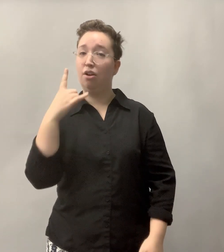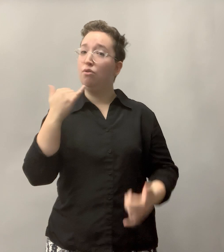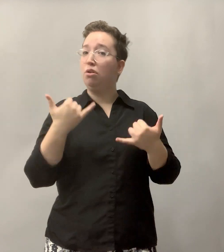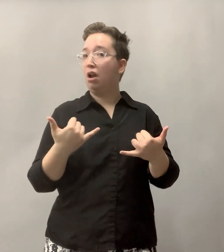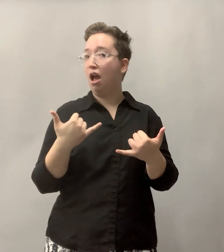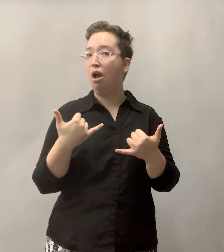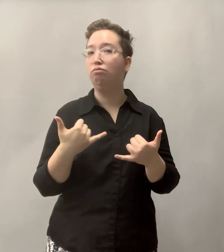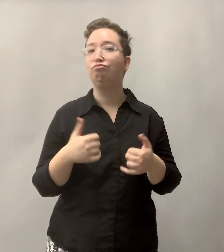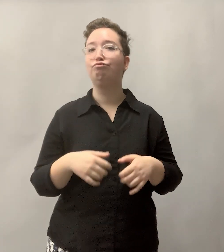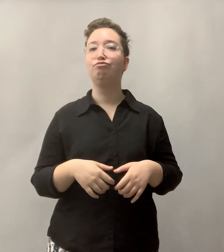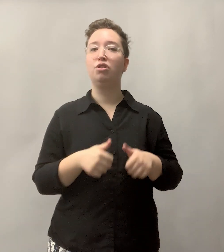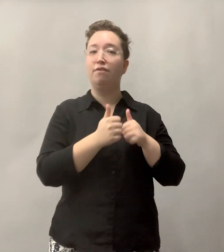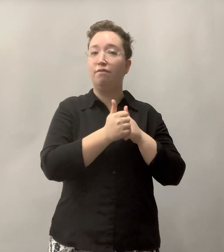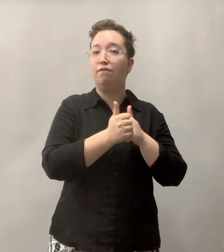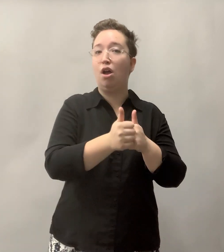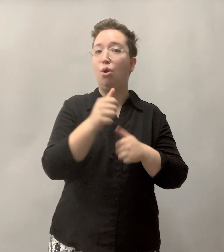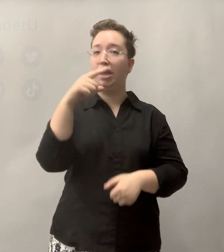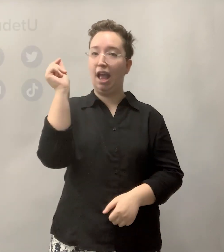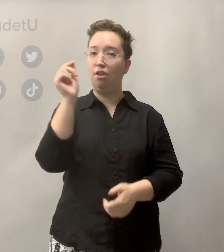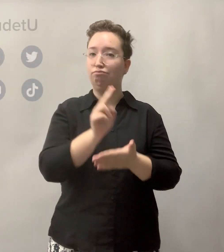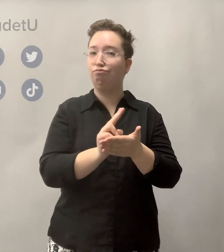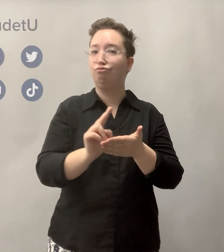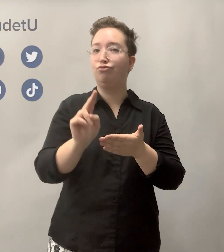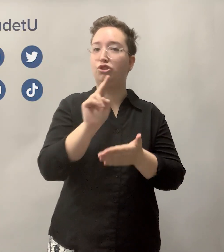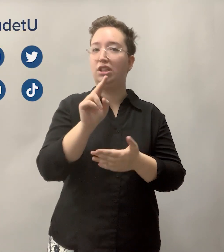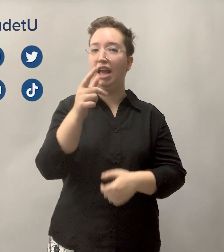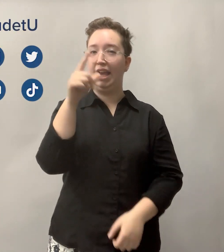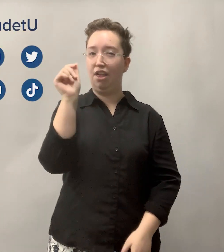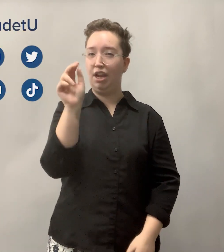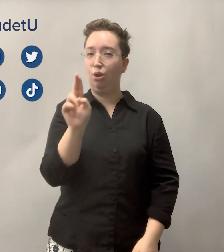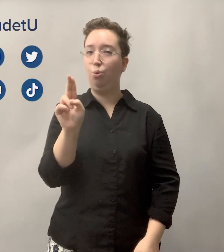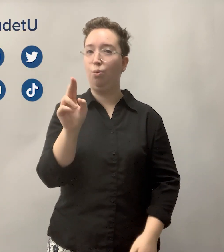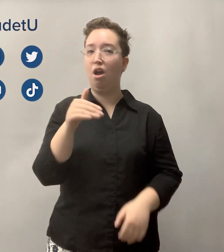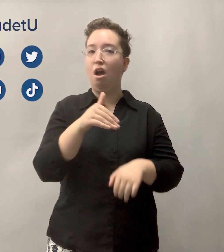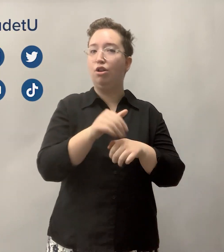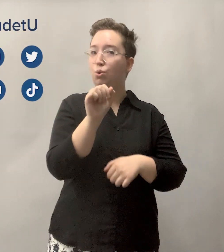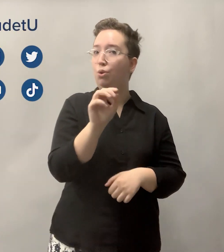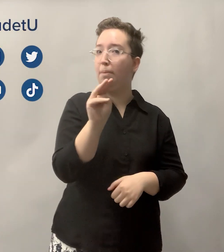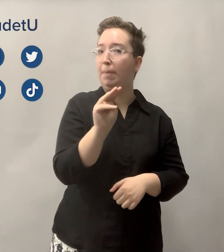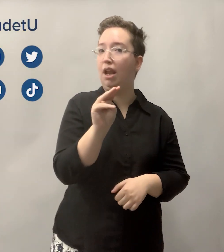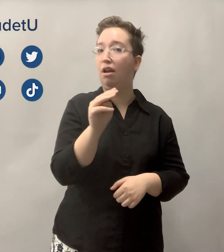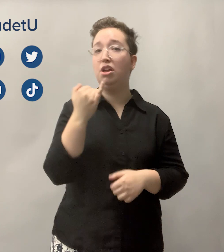In the meantime, stay up to date by following us at @GallaudetU on our social media platforms.